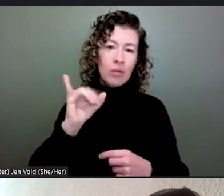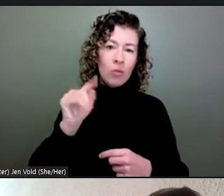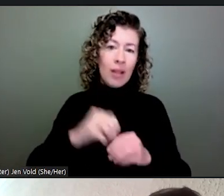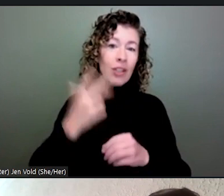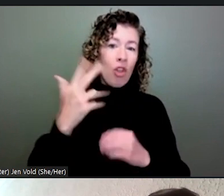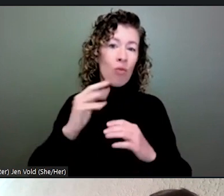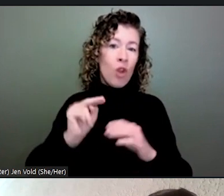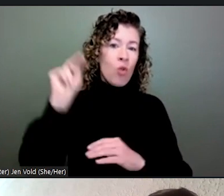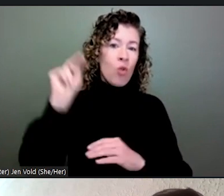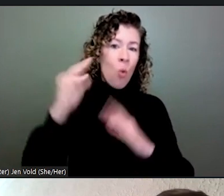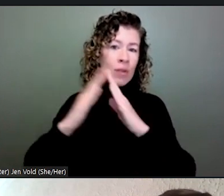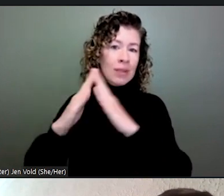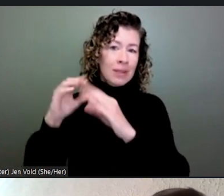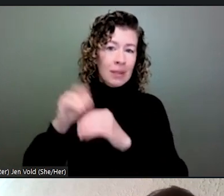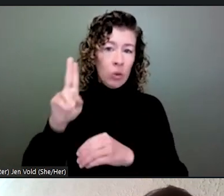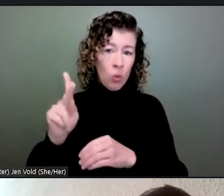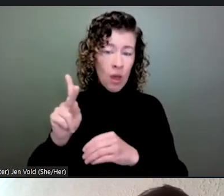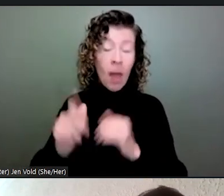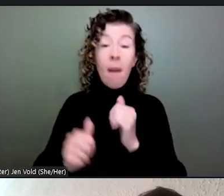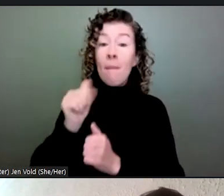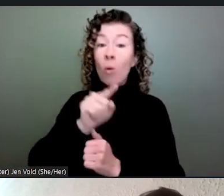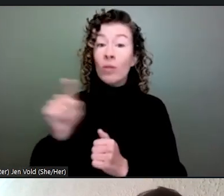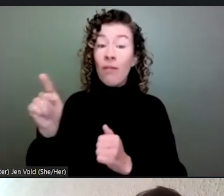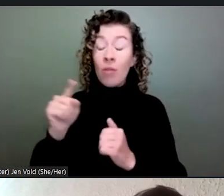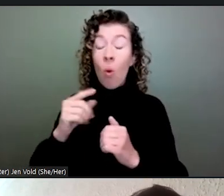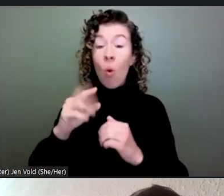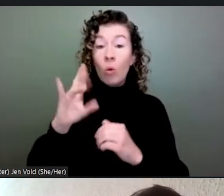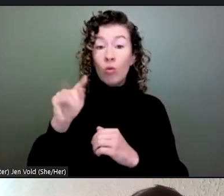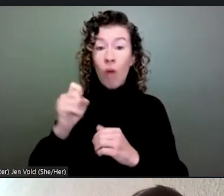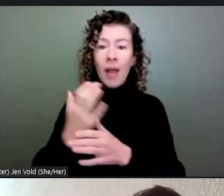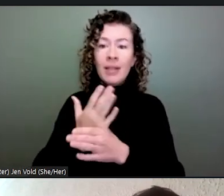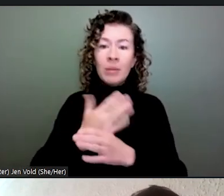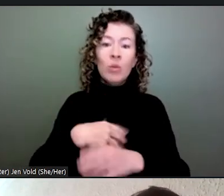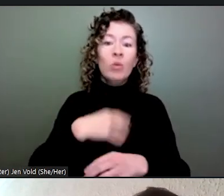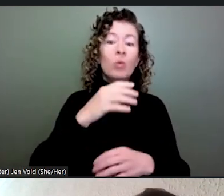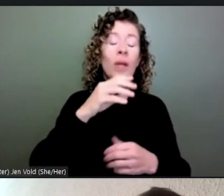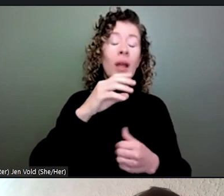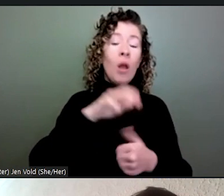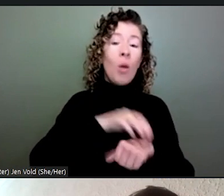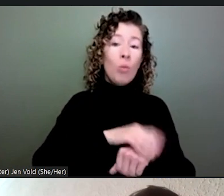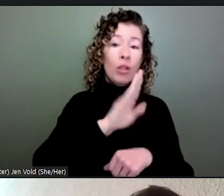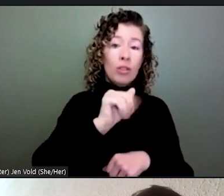Now, most of those riots were between British Pakistanis, British, Bangladeshis and the police and far right extremists.